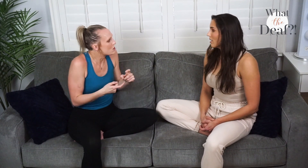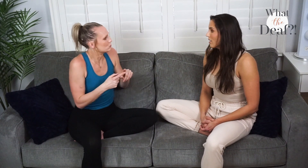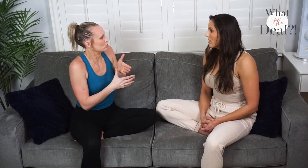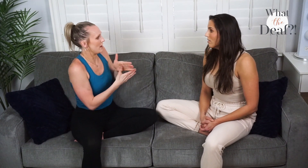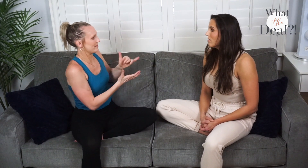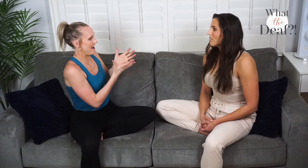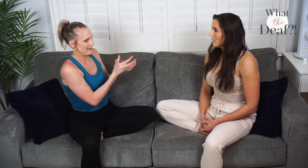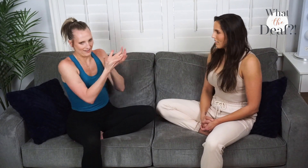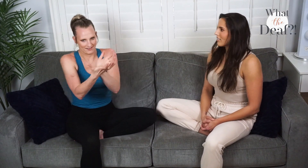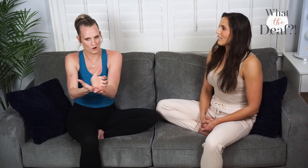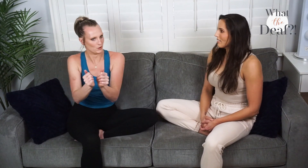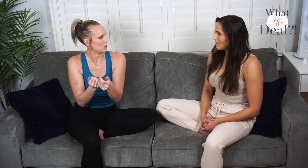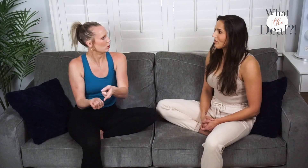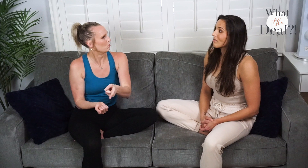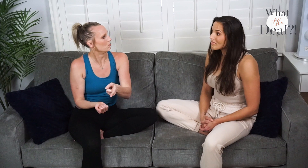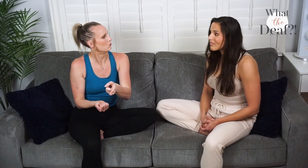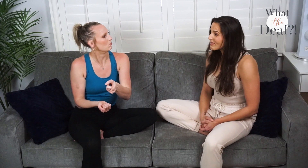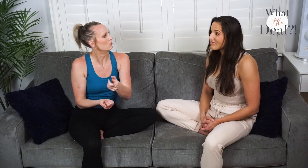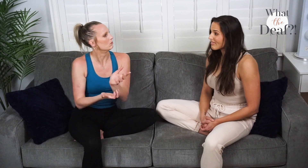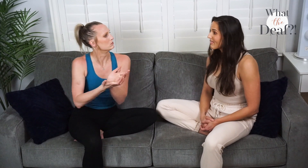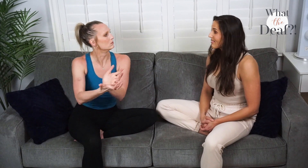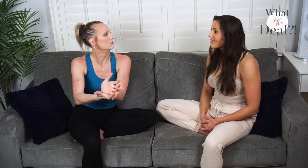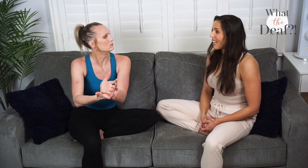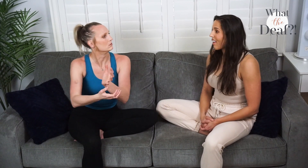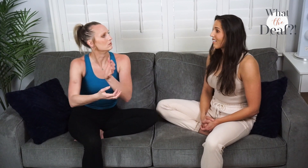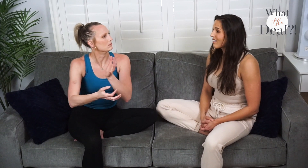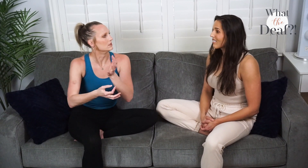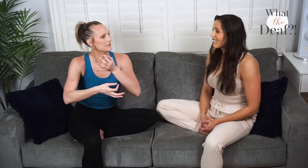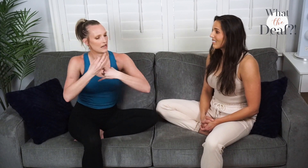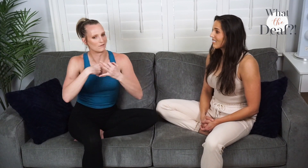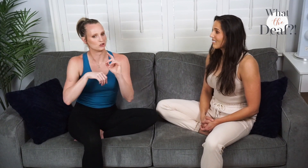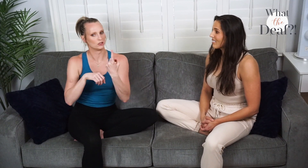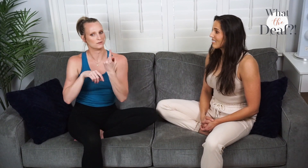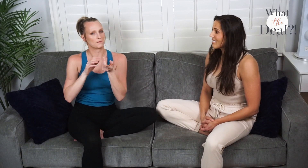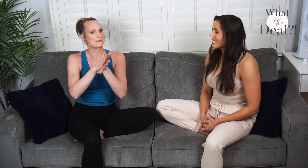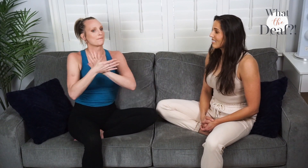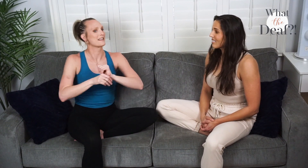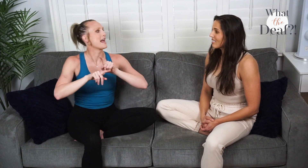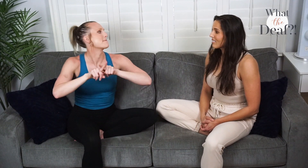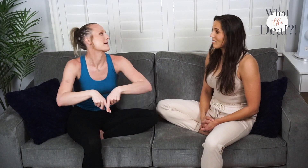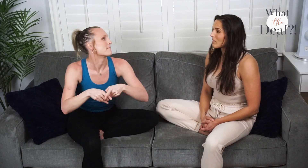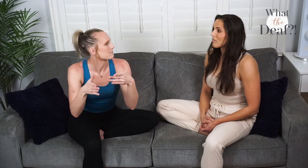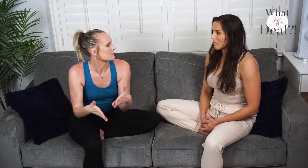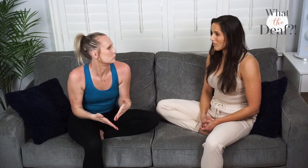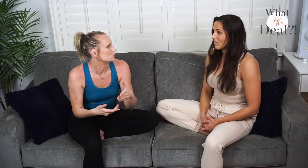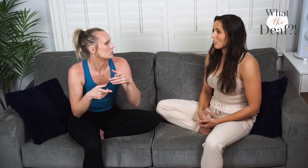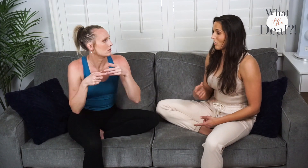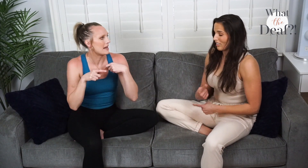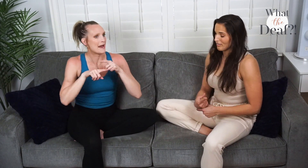and I just want to share that with you. Instead of becoming dependent… -Right!